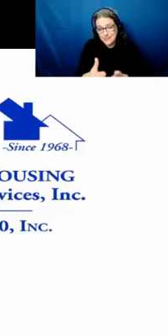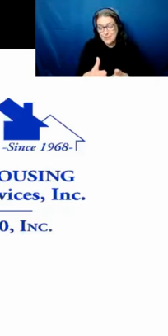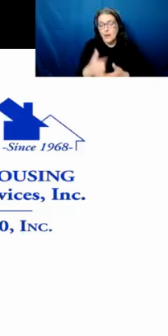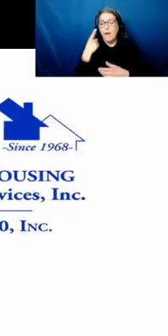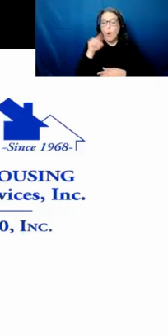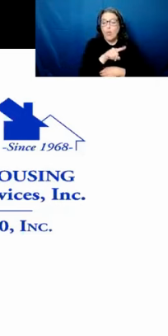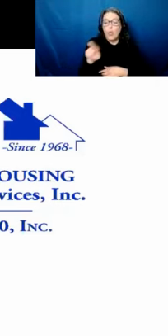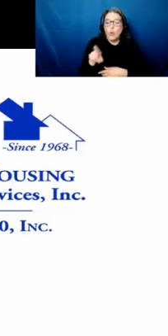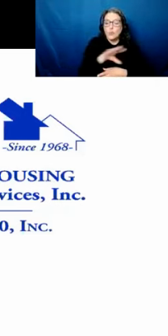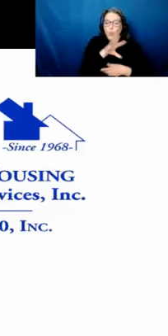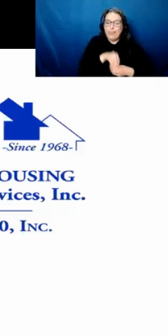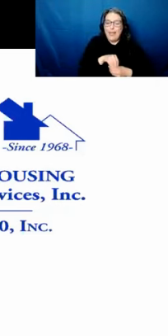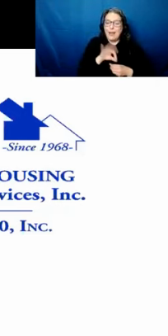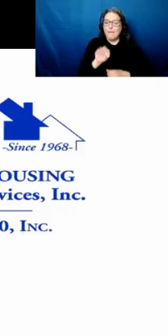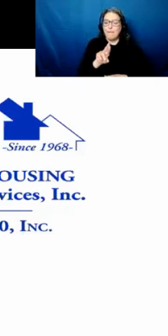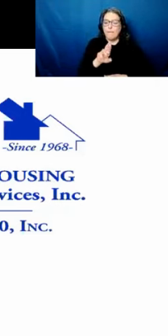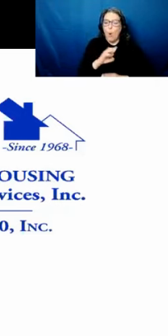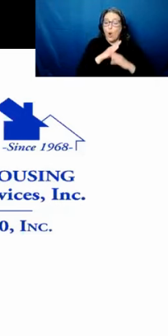On behalf of our executive Director, Teresa Hunter and the board of Directors we want to say thank you to the city for partnering with us.